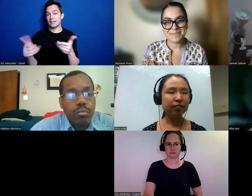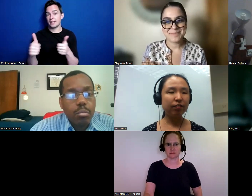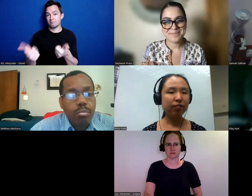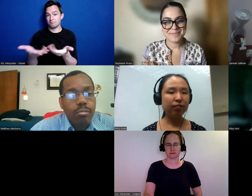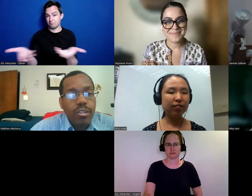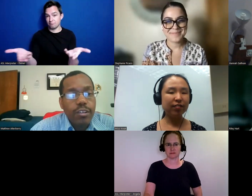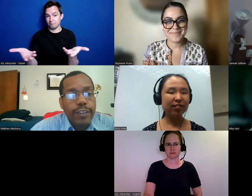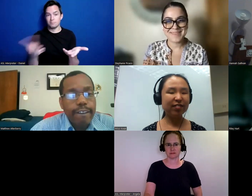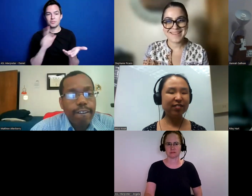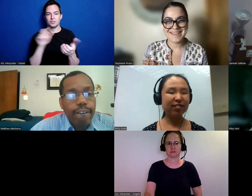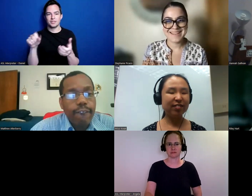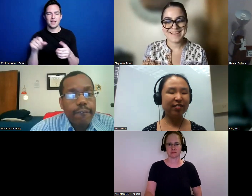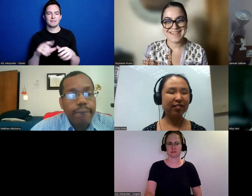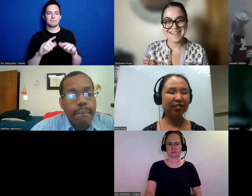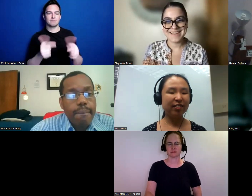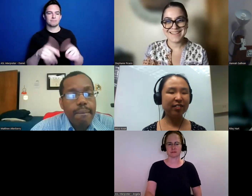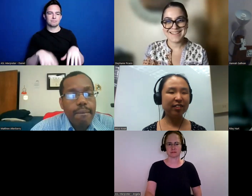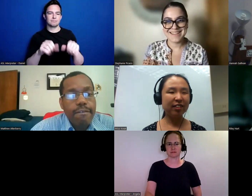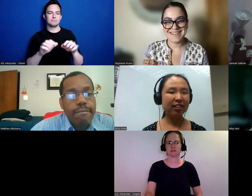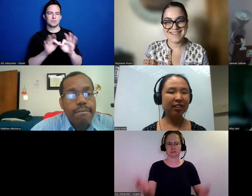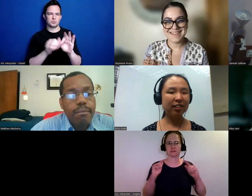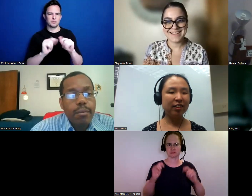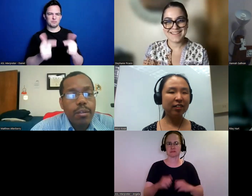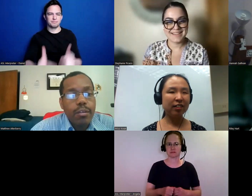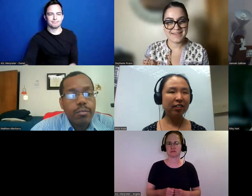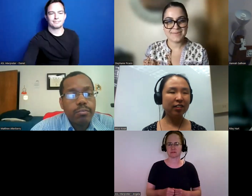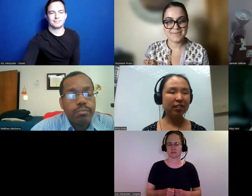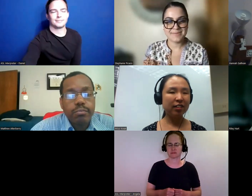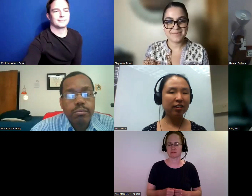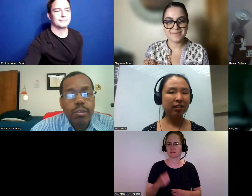(Riley Hurt) Sure, yeah. I think the recent proposed updates are great to the Rehab Act